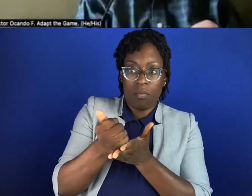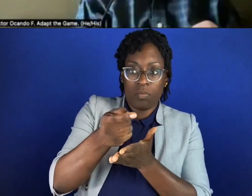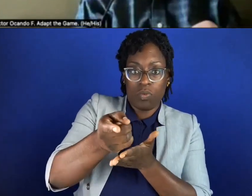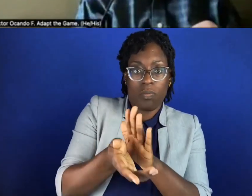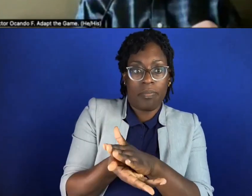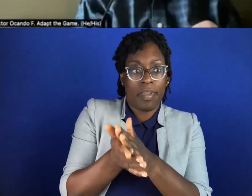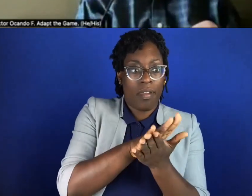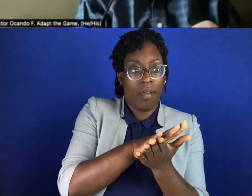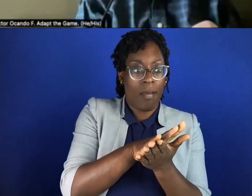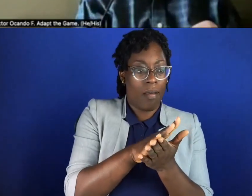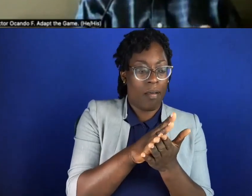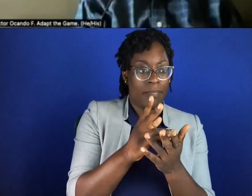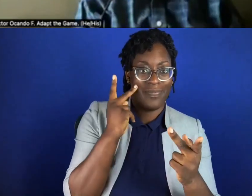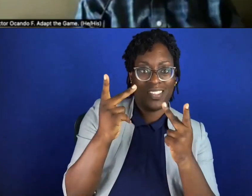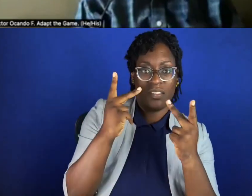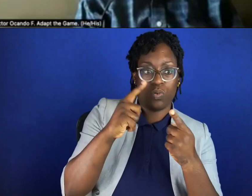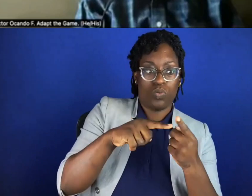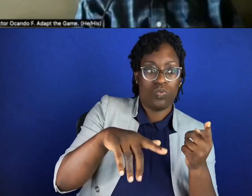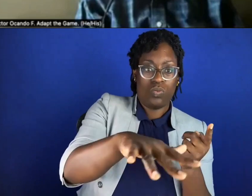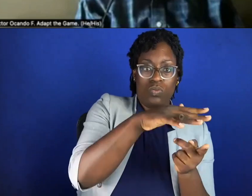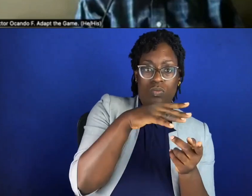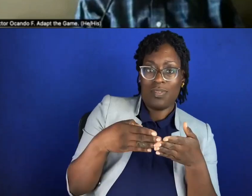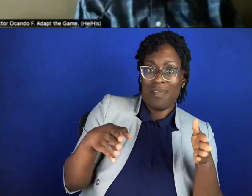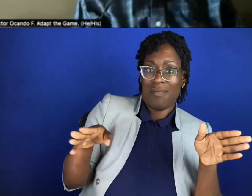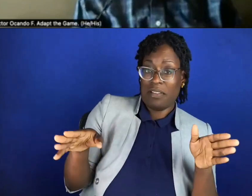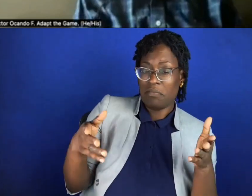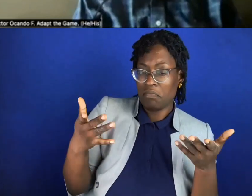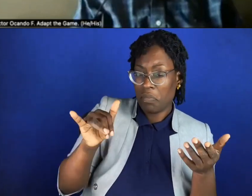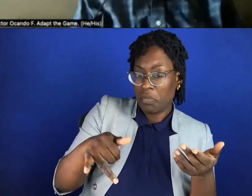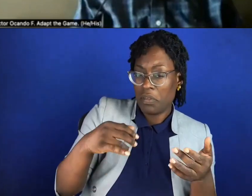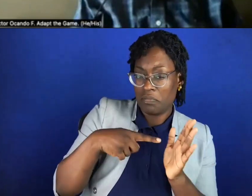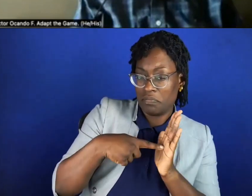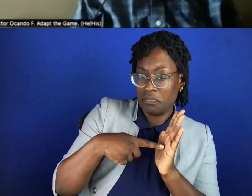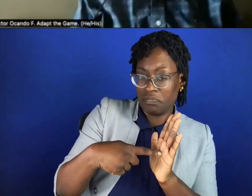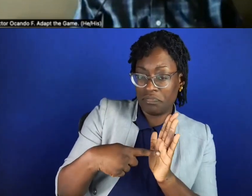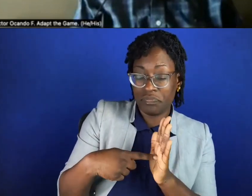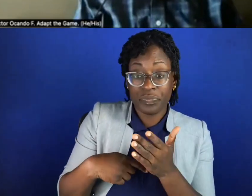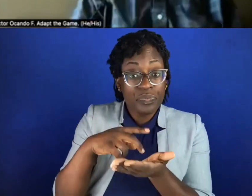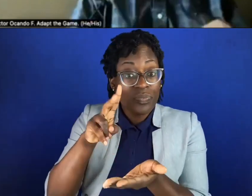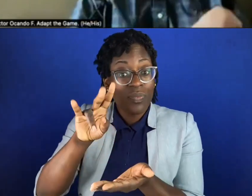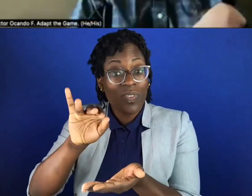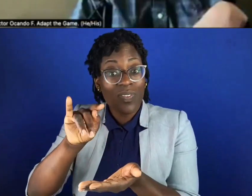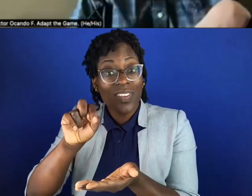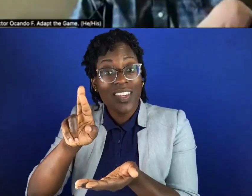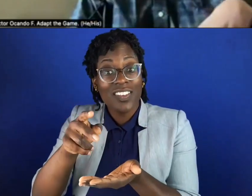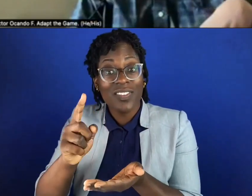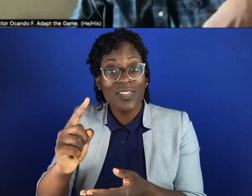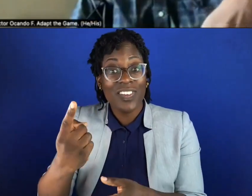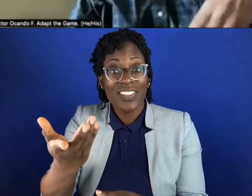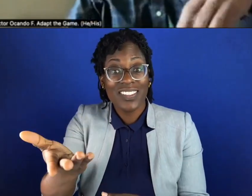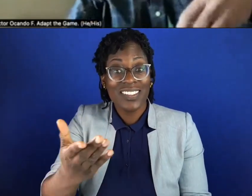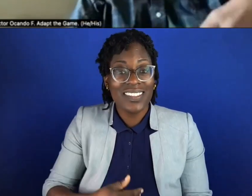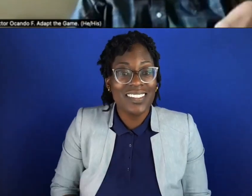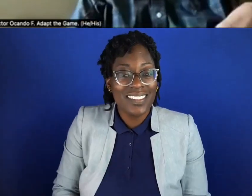Victor, why don’t you go first.